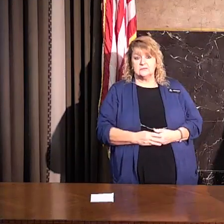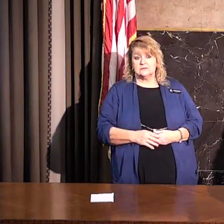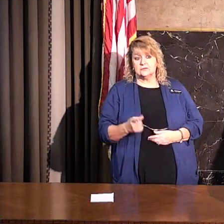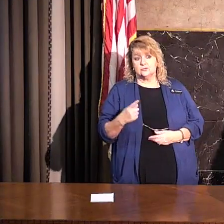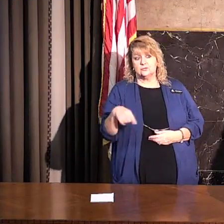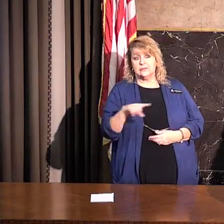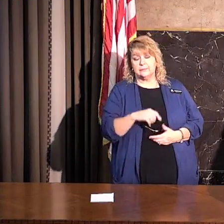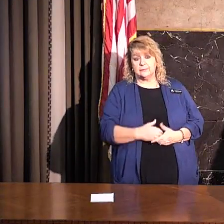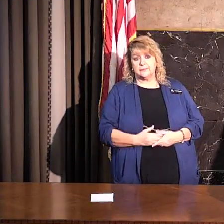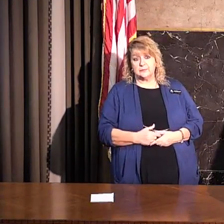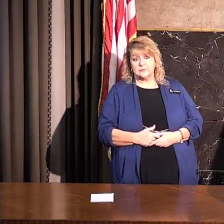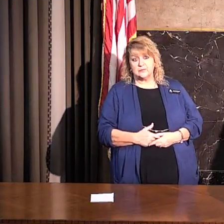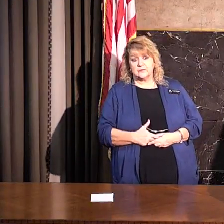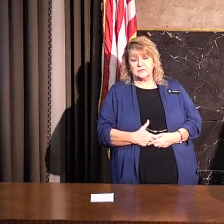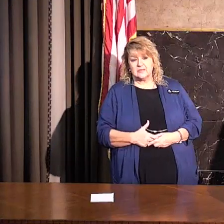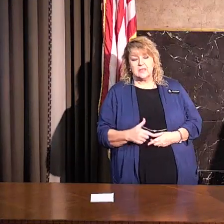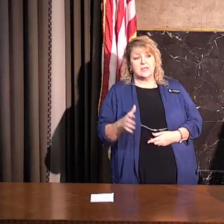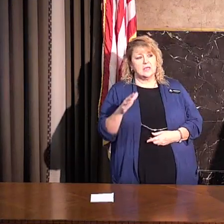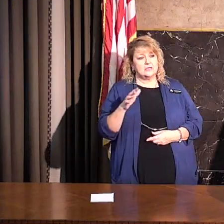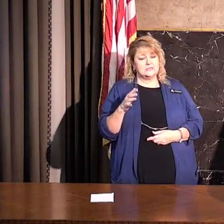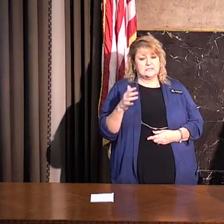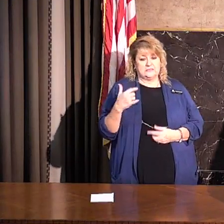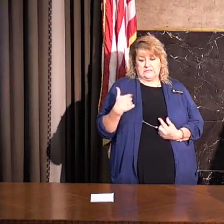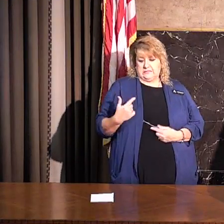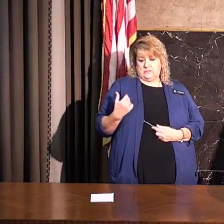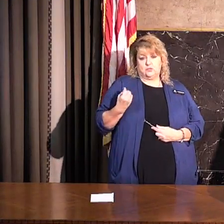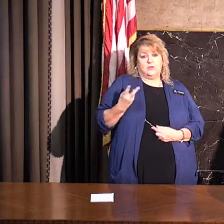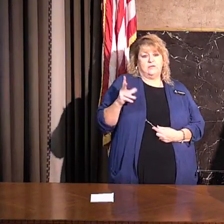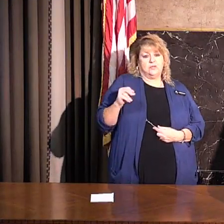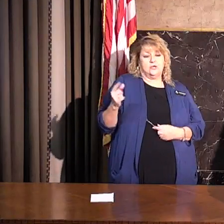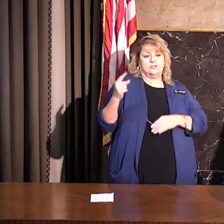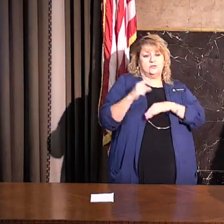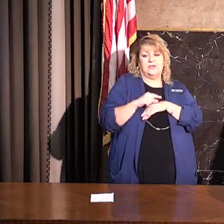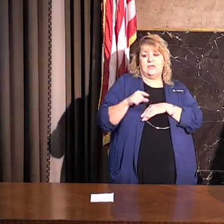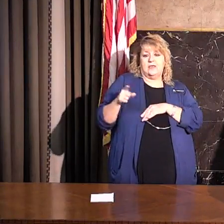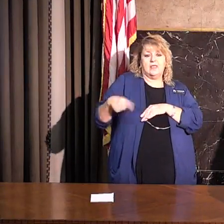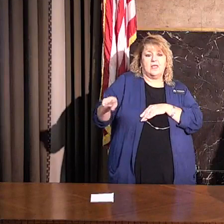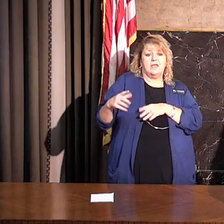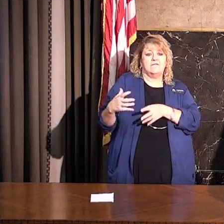available to them as of about